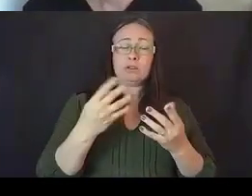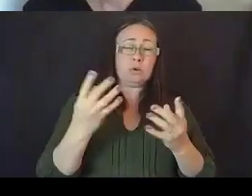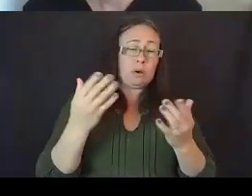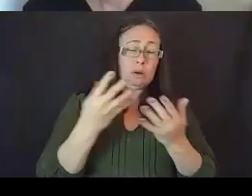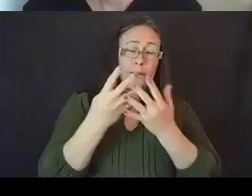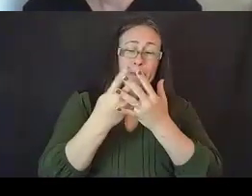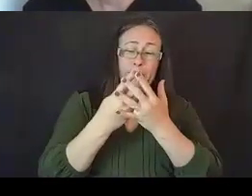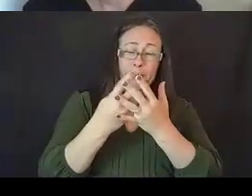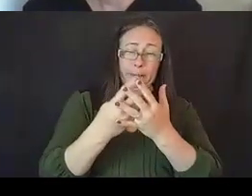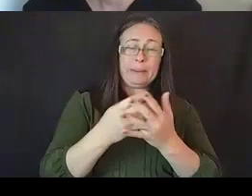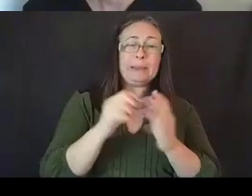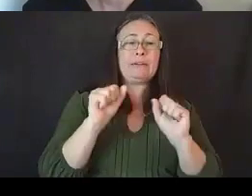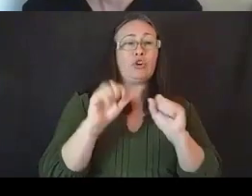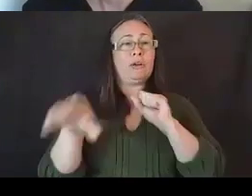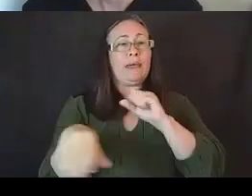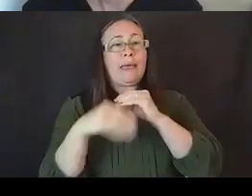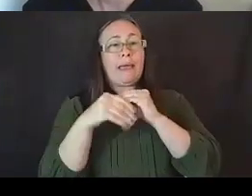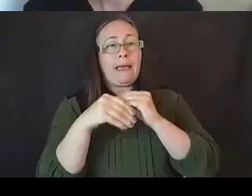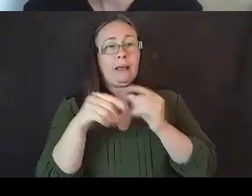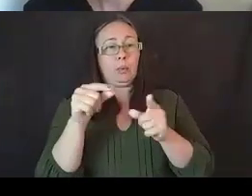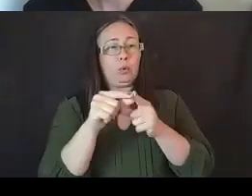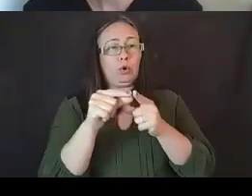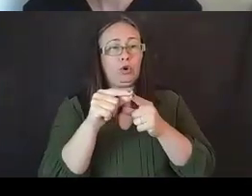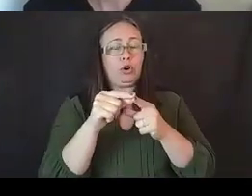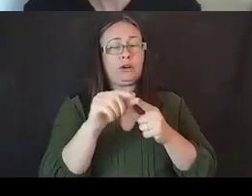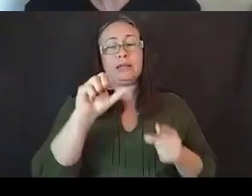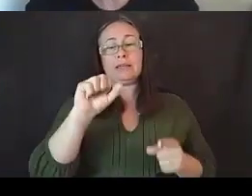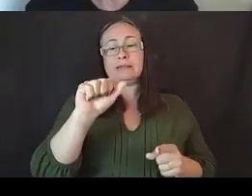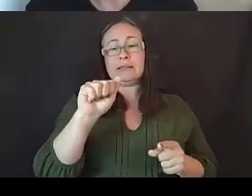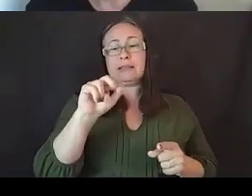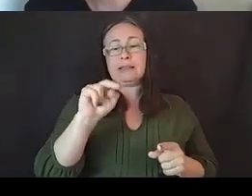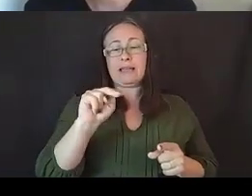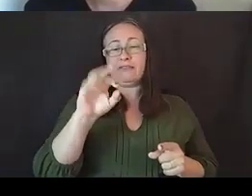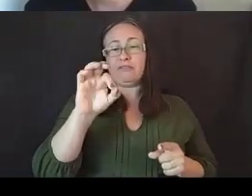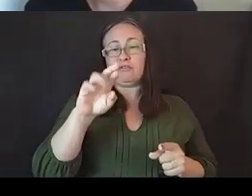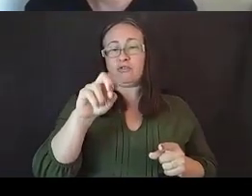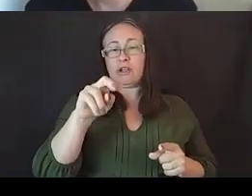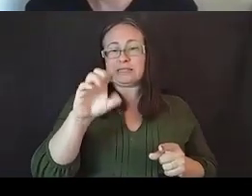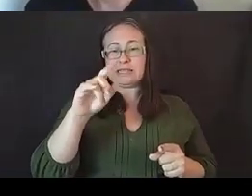I can add in the word San Francisco if I know that's where this investigator is located,